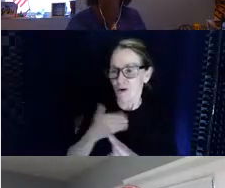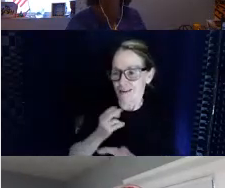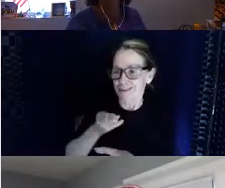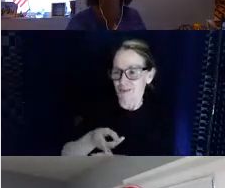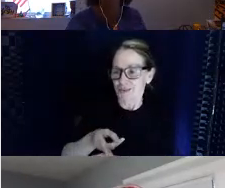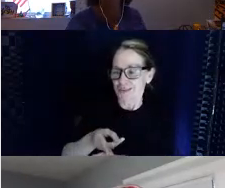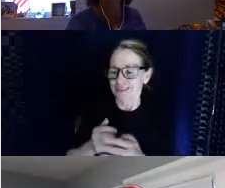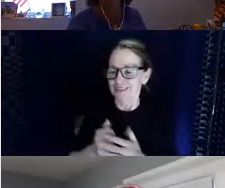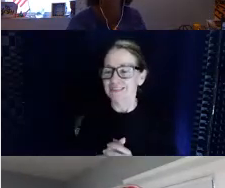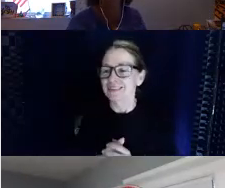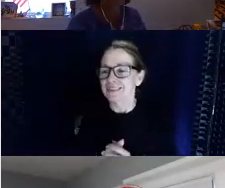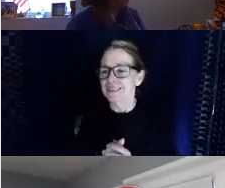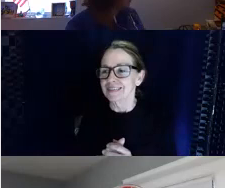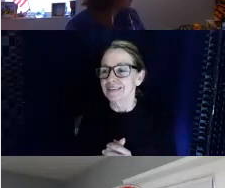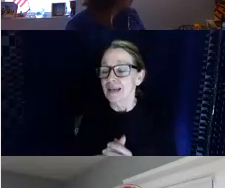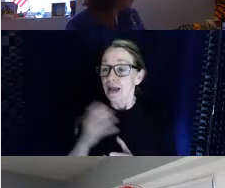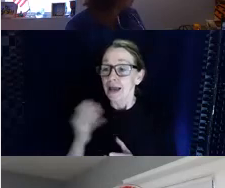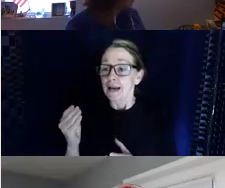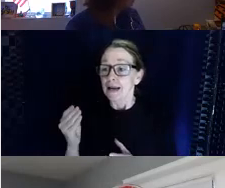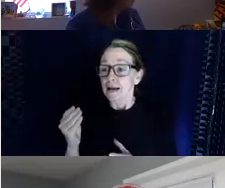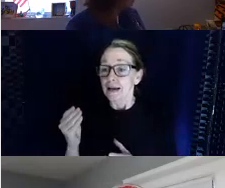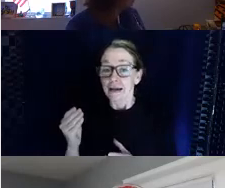ALL RIGHT. WELL, FIRST OF ALL, THANK YOU, EVERYONE, FOR COMING TO THE SECOND MEETING FOR THE HEALTHCARE COMMITTEE SINCE I JOINED AS THE CHAIRPERSON.